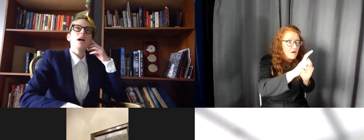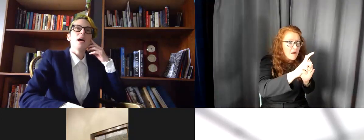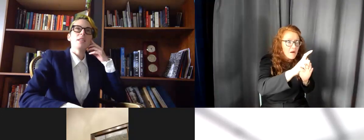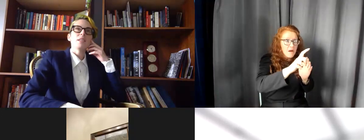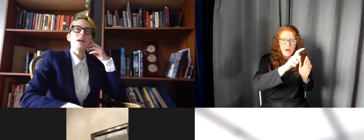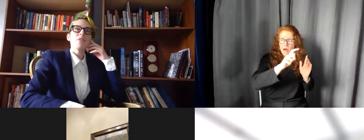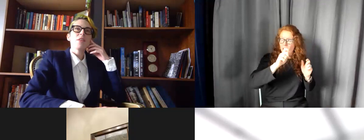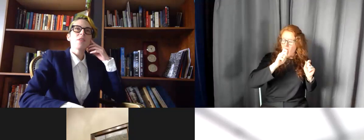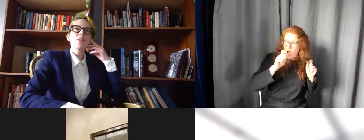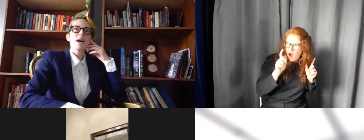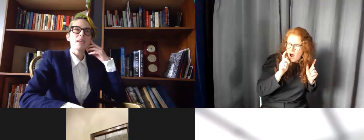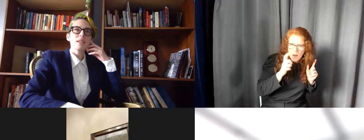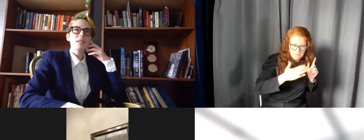Farrah Garland: and I think that that